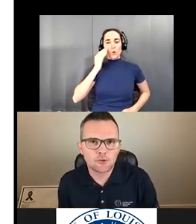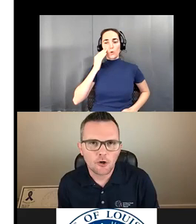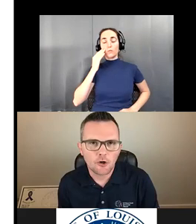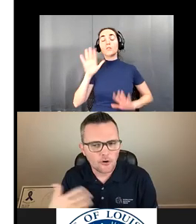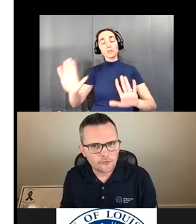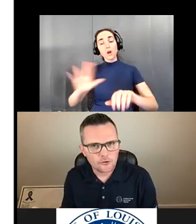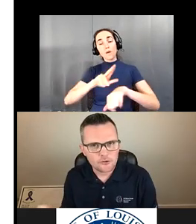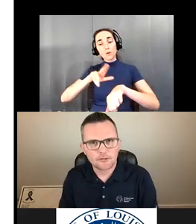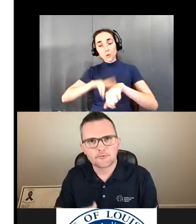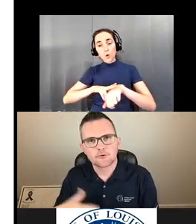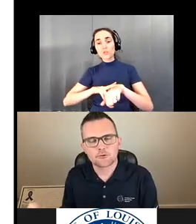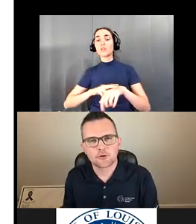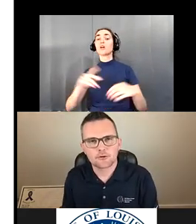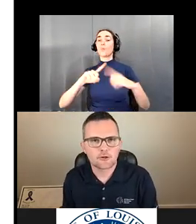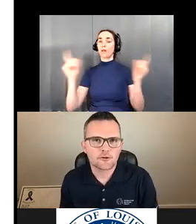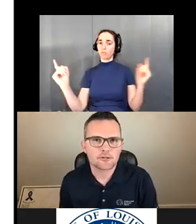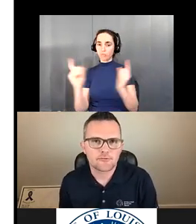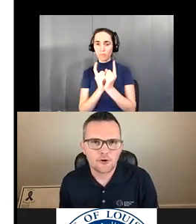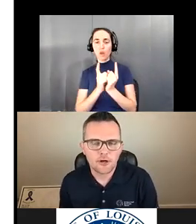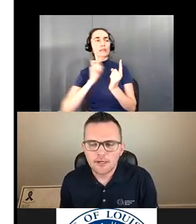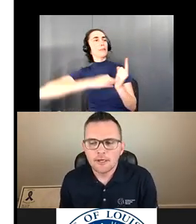go but if law enforcement and first responders know this up front.